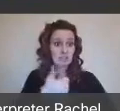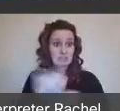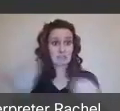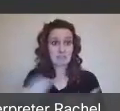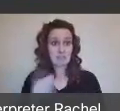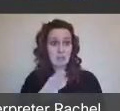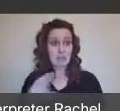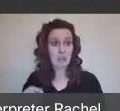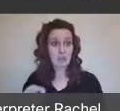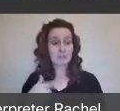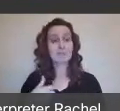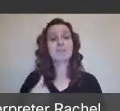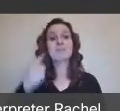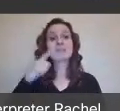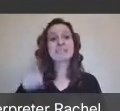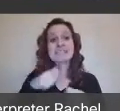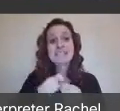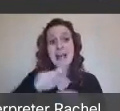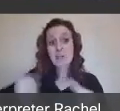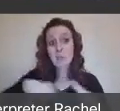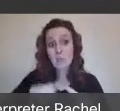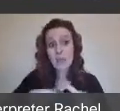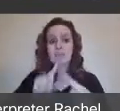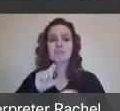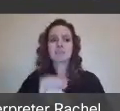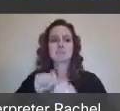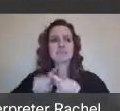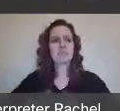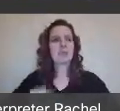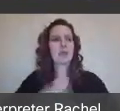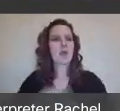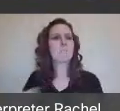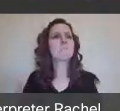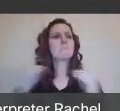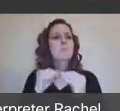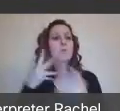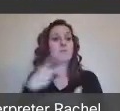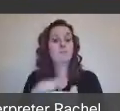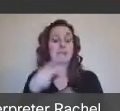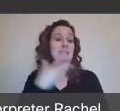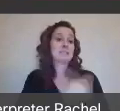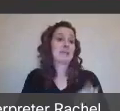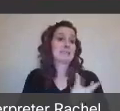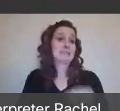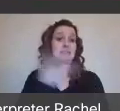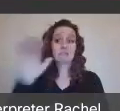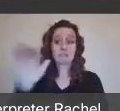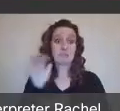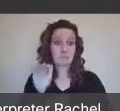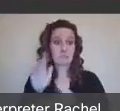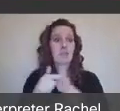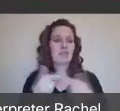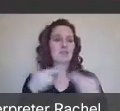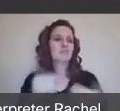the exact timing is dependent upon getting more vaccine. This site will be located near the Willow